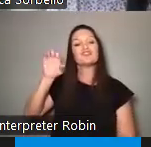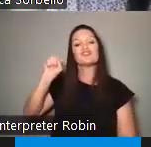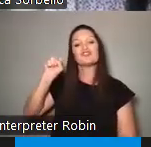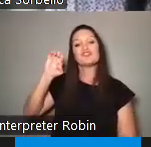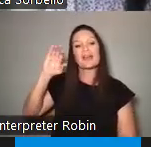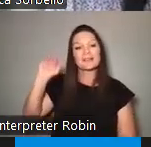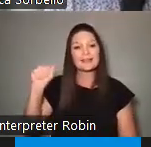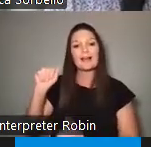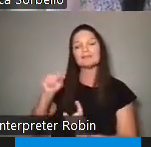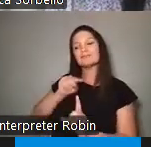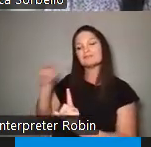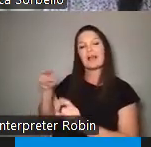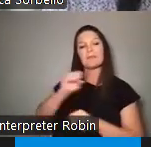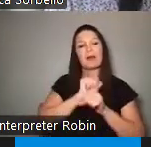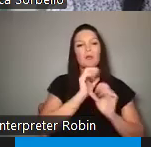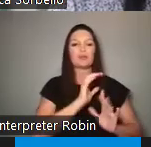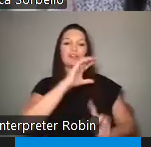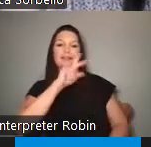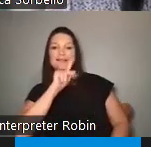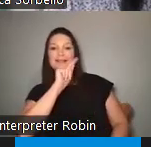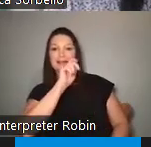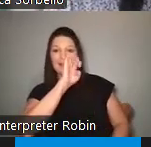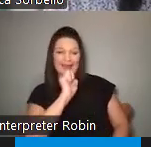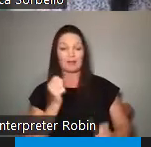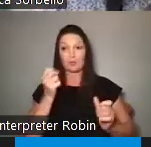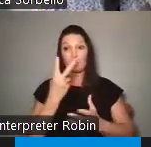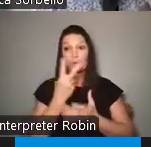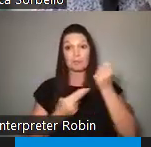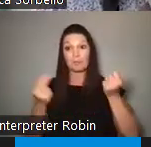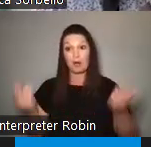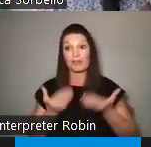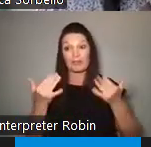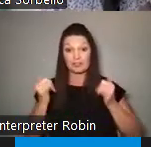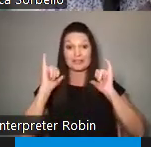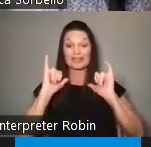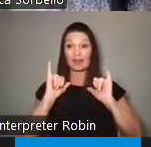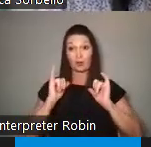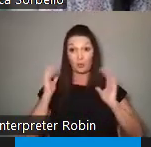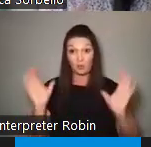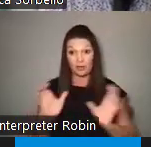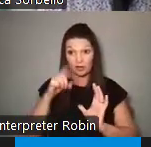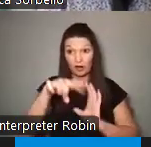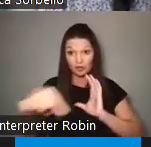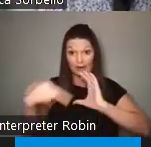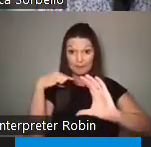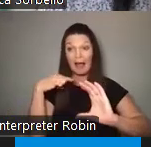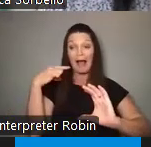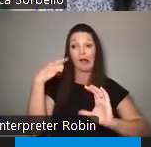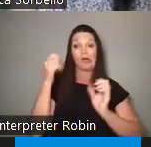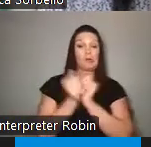me with any questions and again even if it is after this is over and you are kind of thinking about a specific case